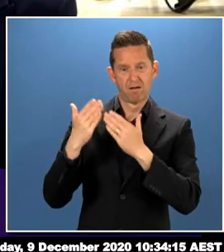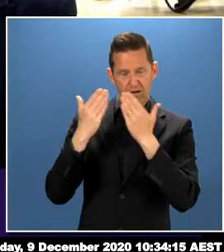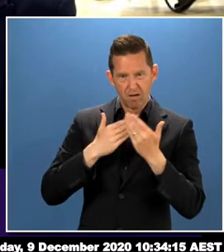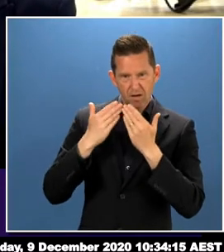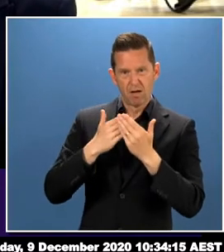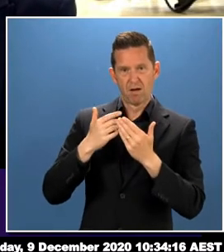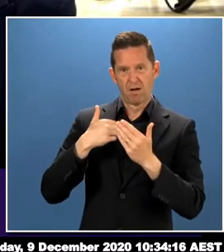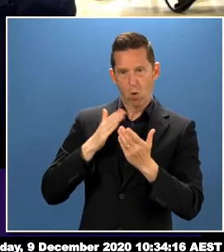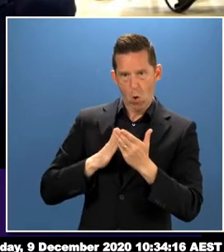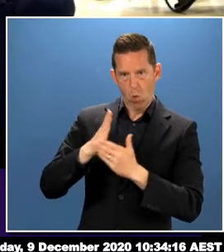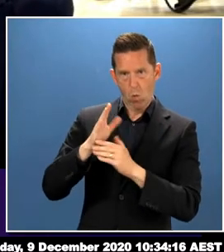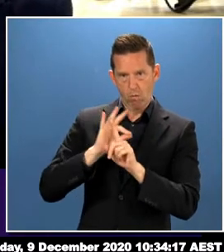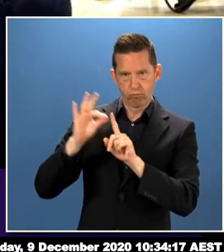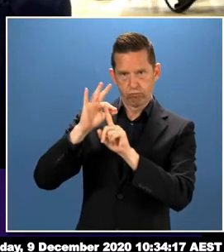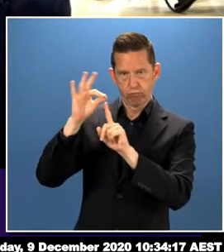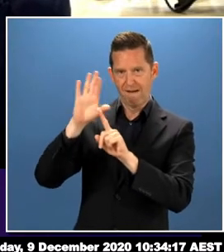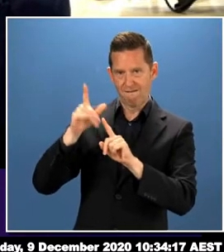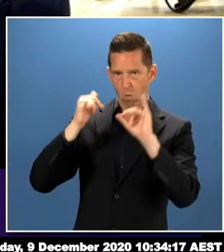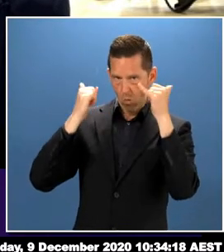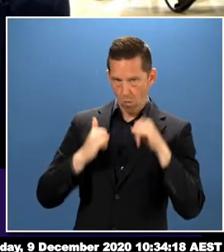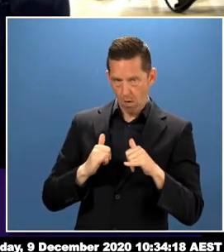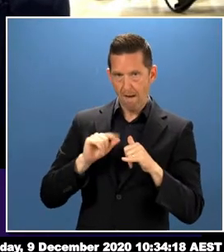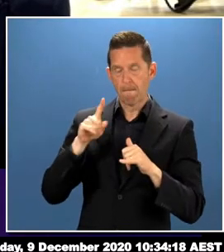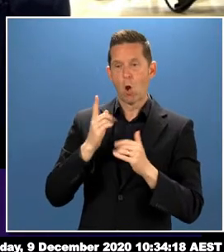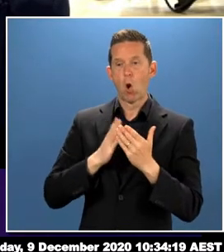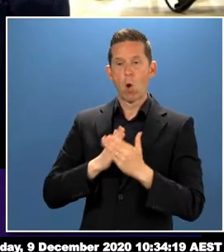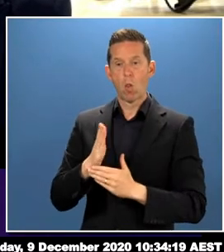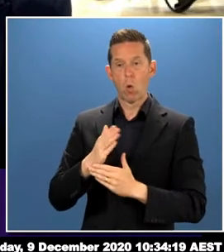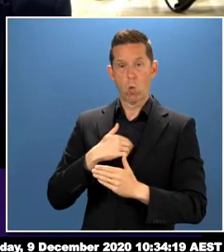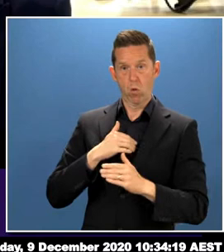And, unfortunately, the clerkship process, the application process, is